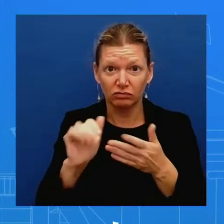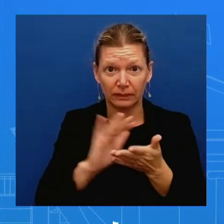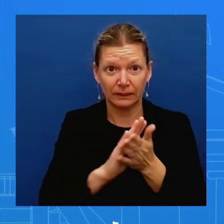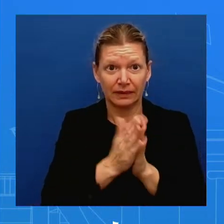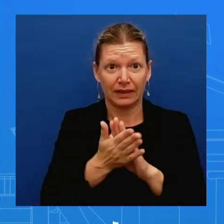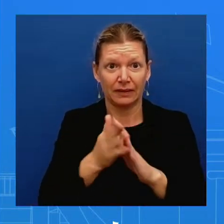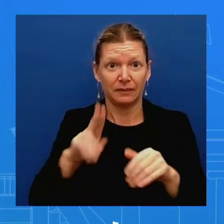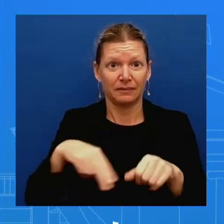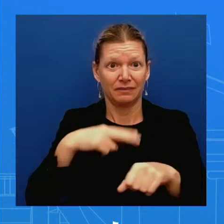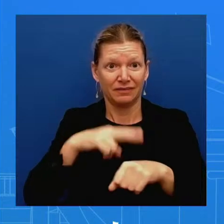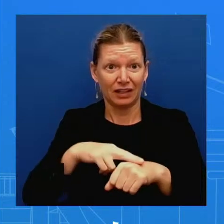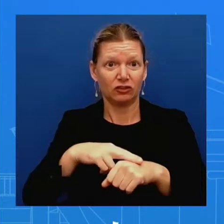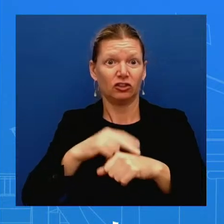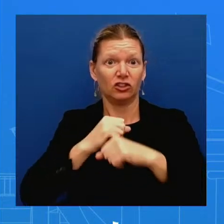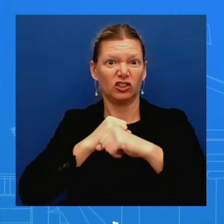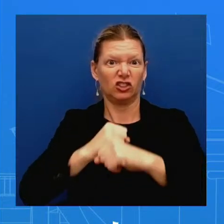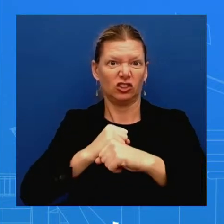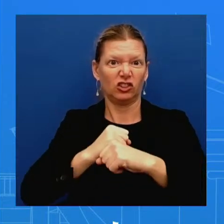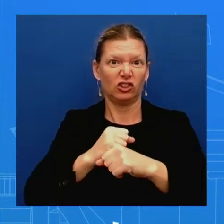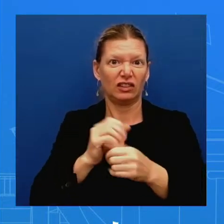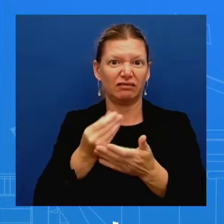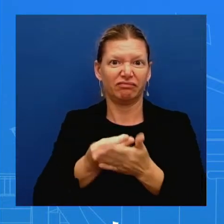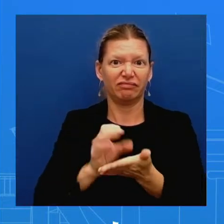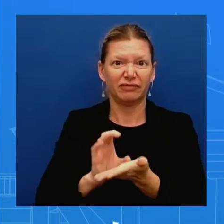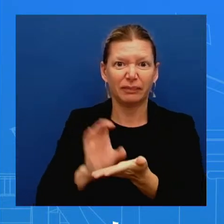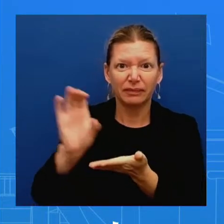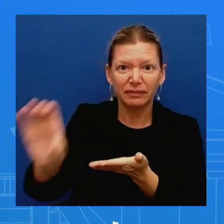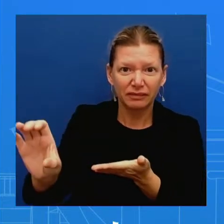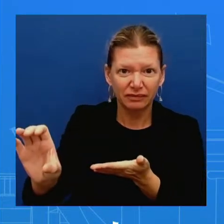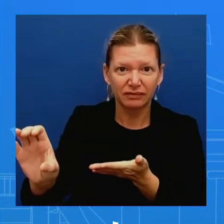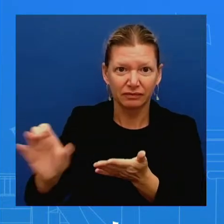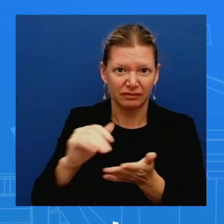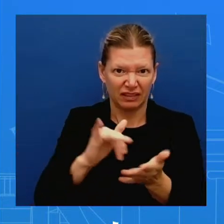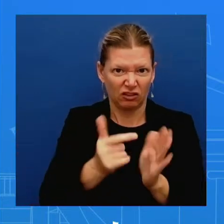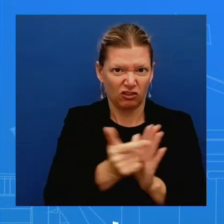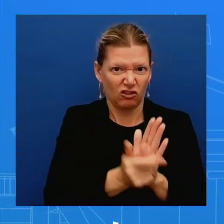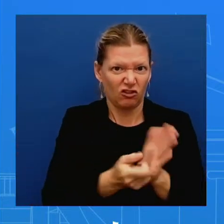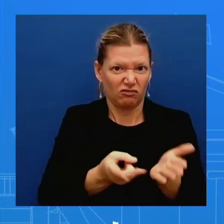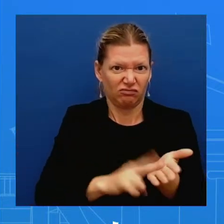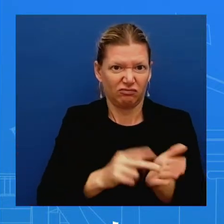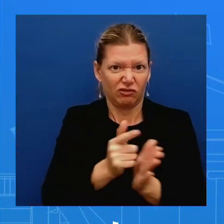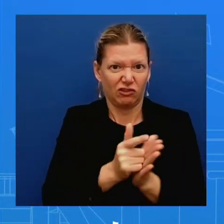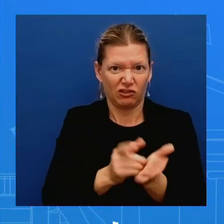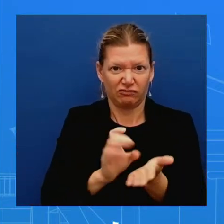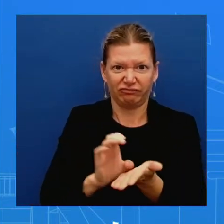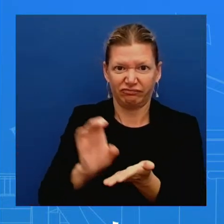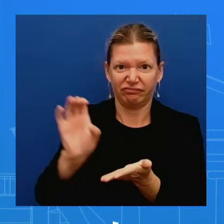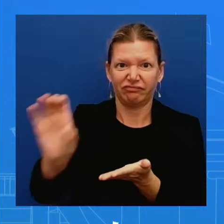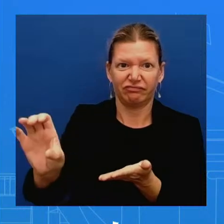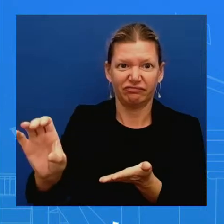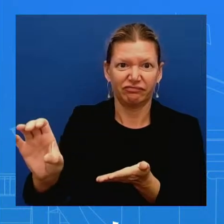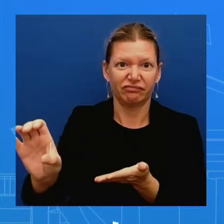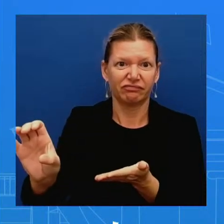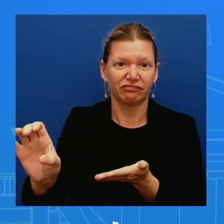You -- you heard from Secretary Blinken, who was just in Ukraine and talked abo- -- talked about giving more of that security assistance.